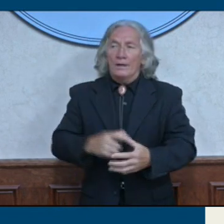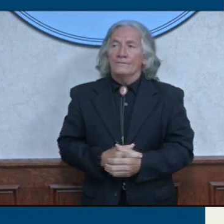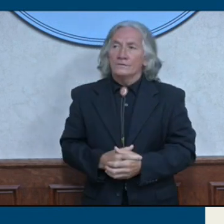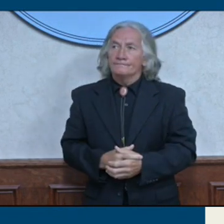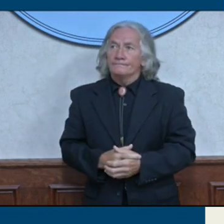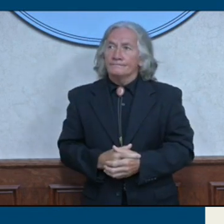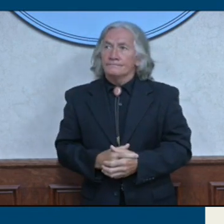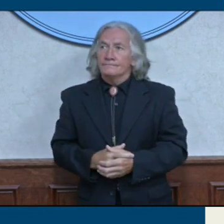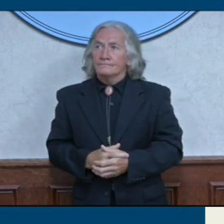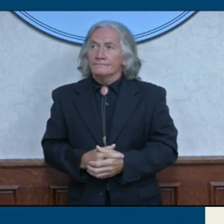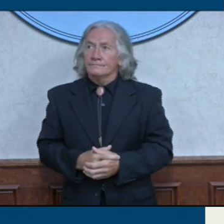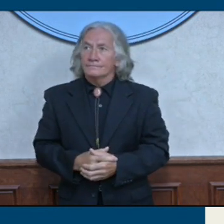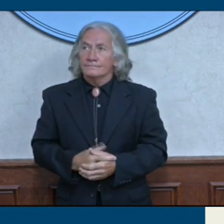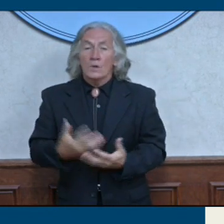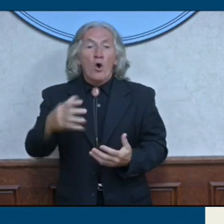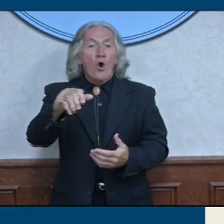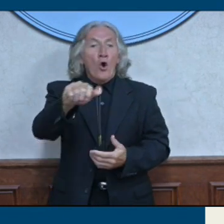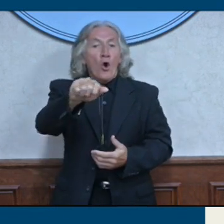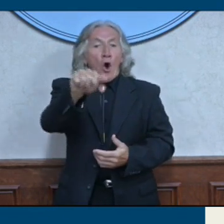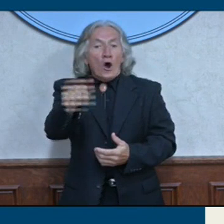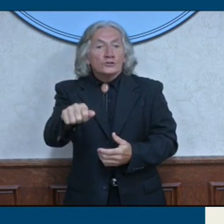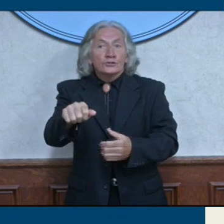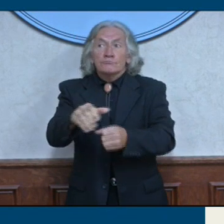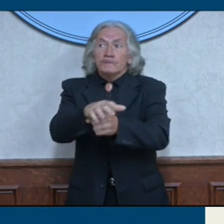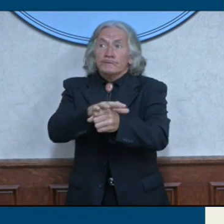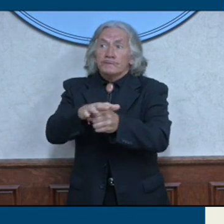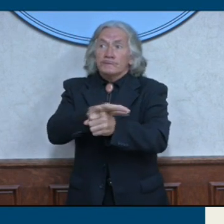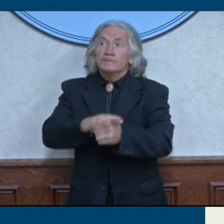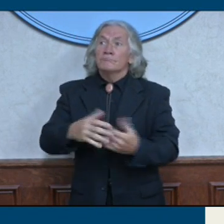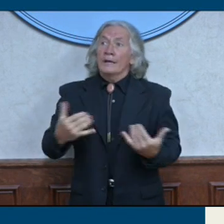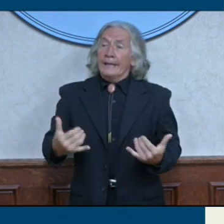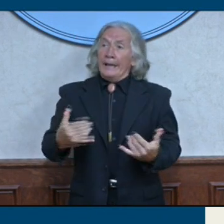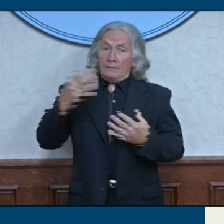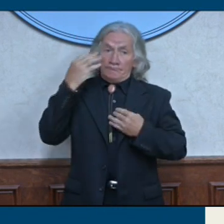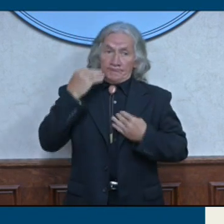INTO AN ADDITIONAL 491 BEDS THEIR LAB CONFIRMED COVID PATIENTS AND HOSPITALS AROUND